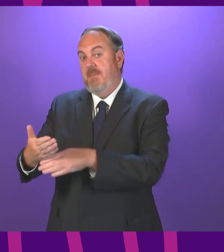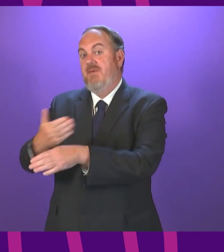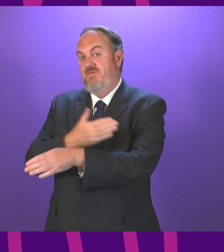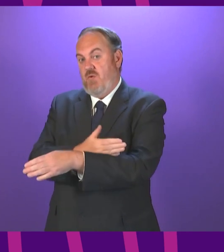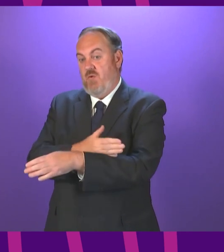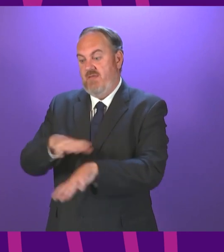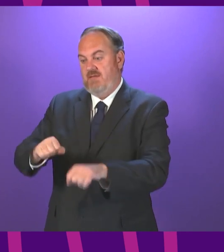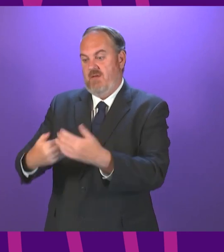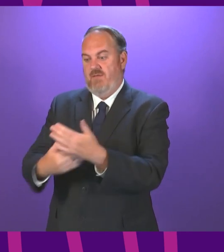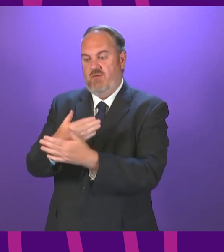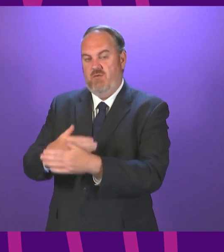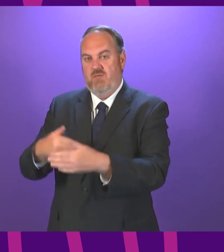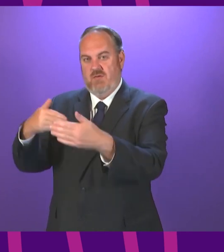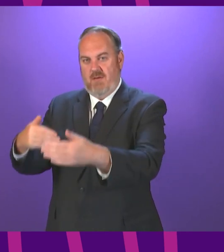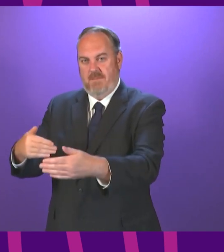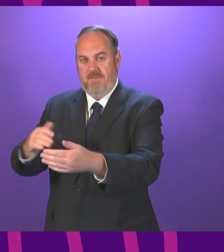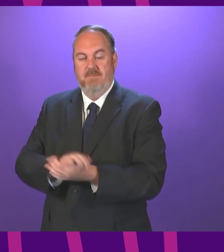whether children over 12 should be vaccinated.